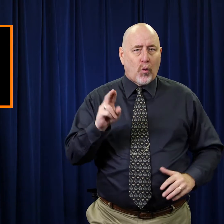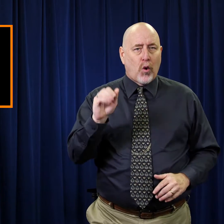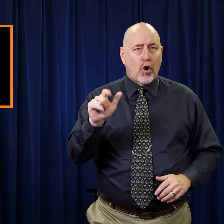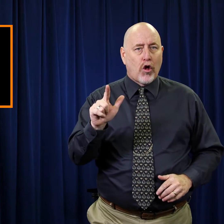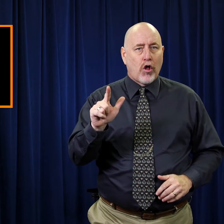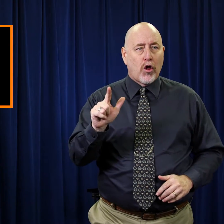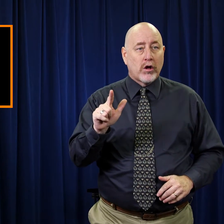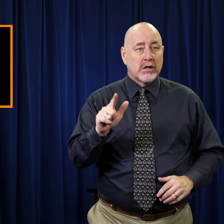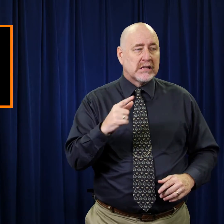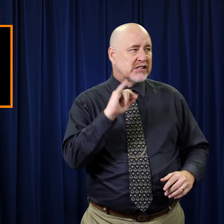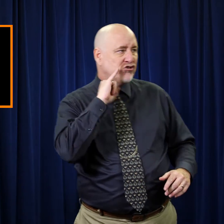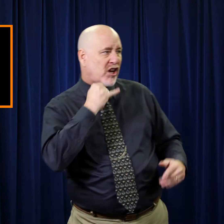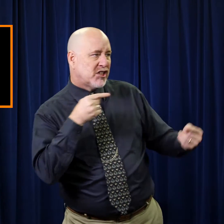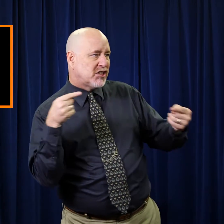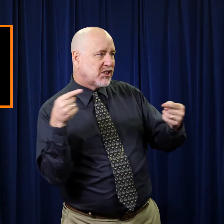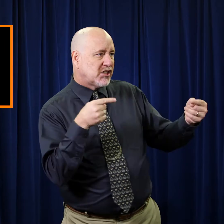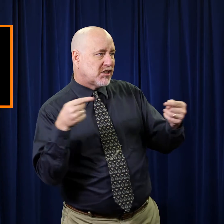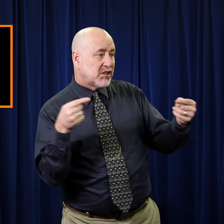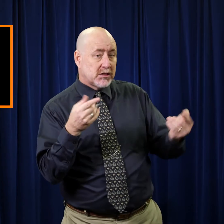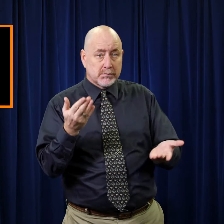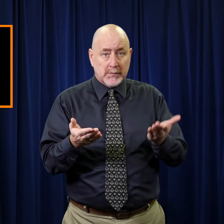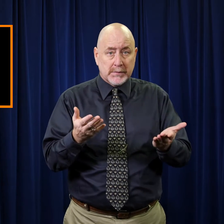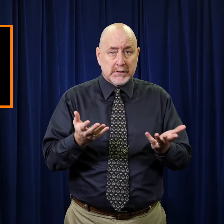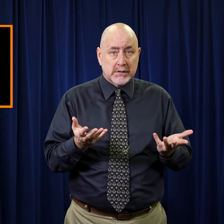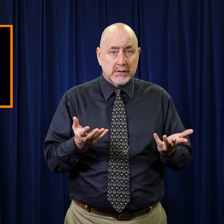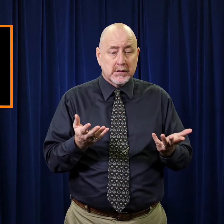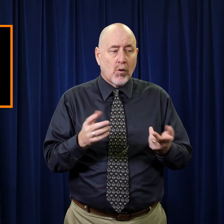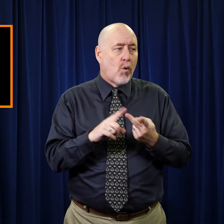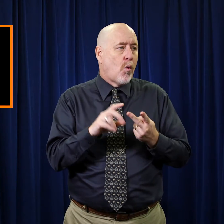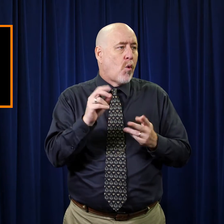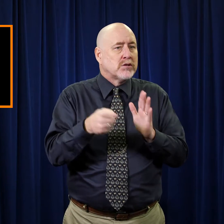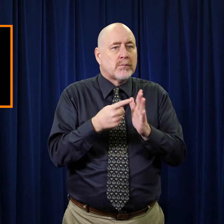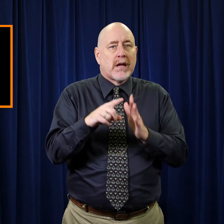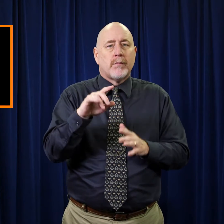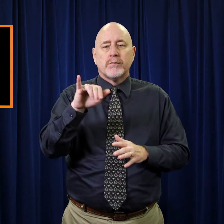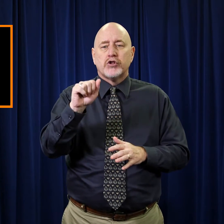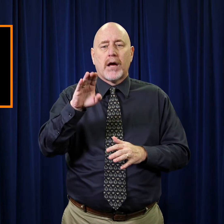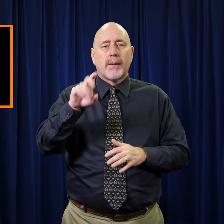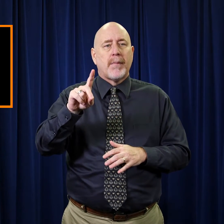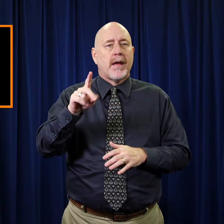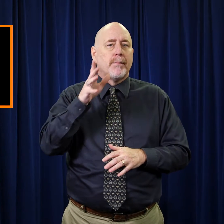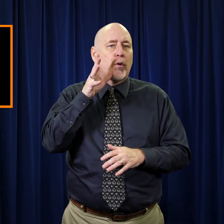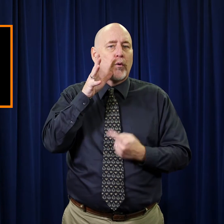royalty." Was there sibling rivalry? Was there jealousy? Were there times in Jochebed's